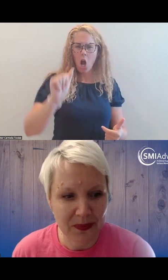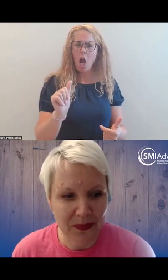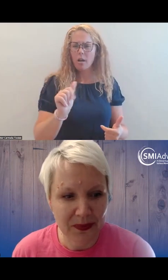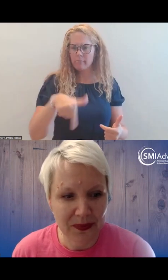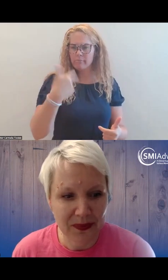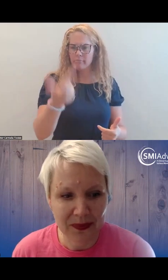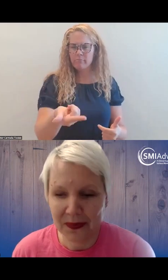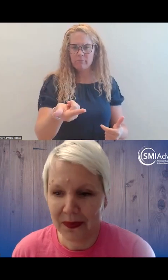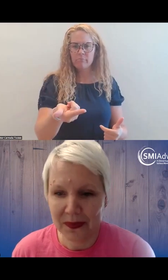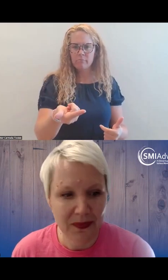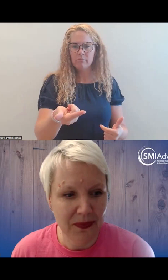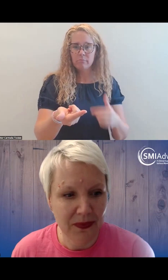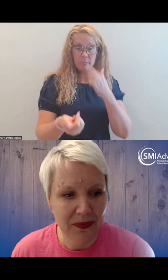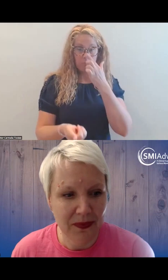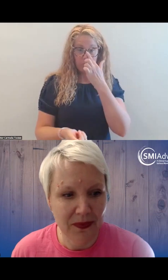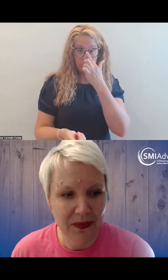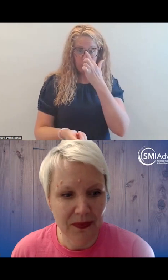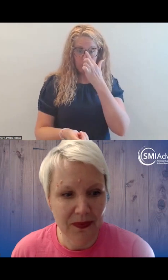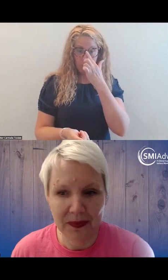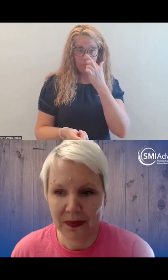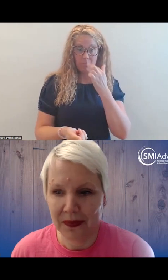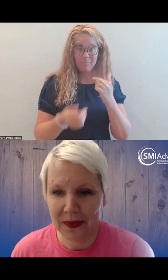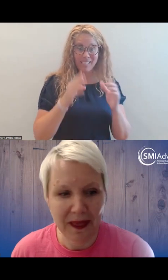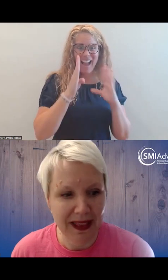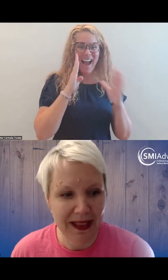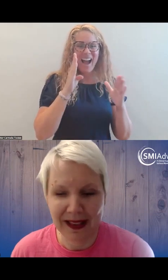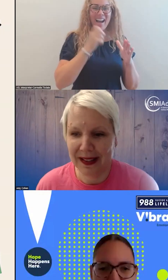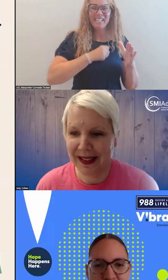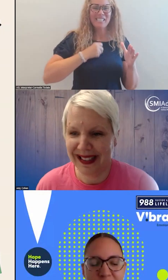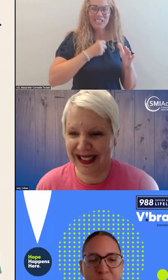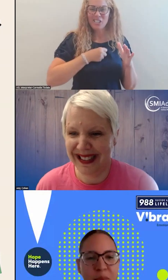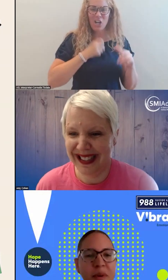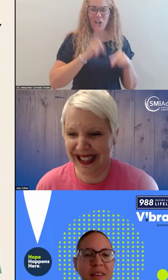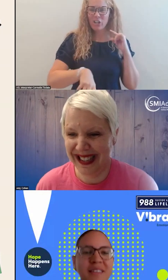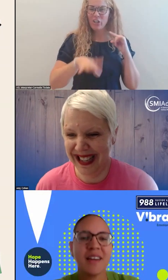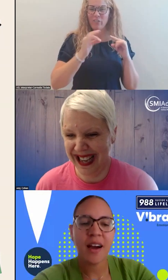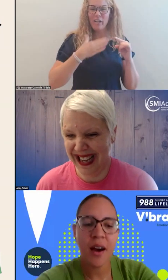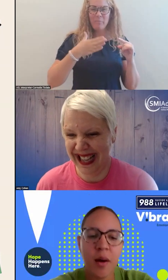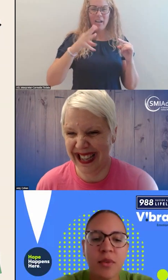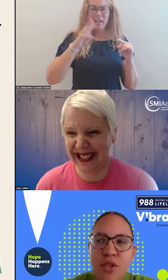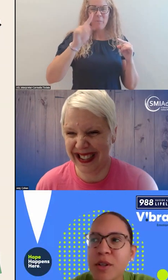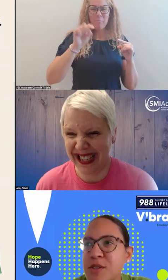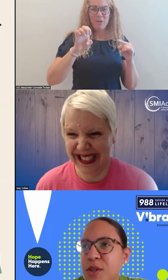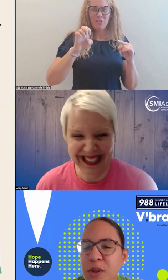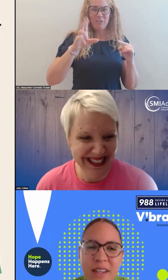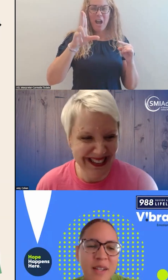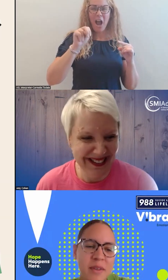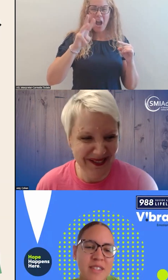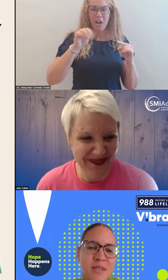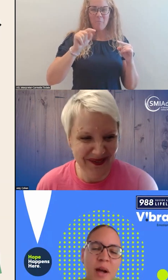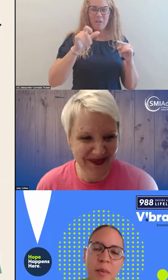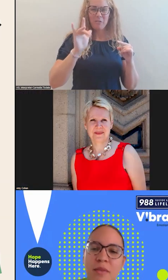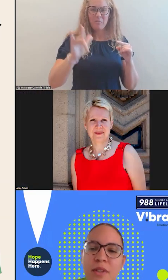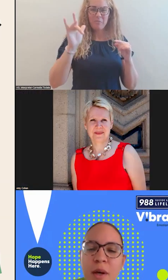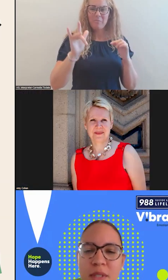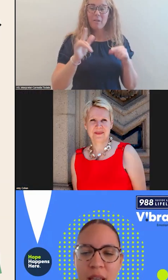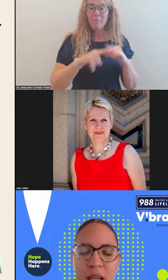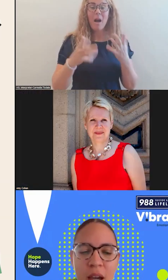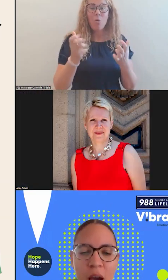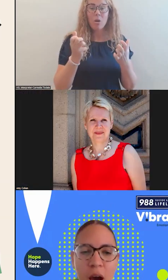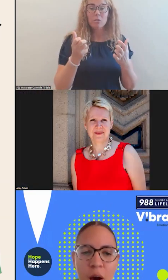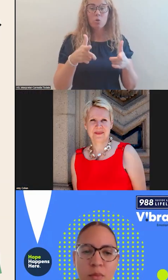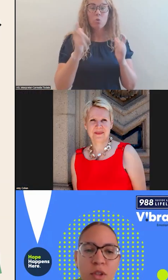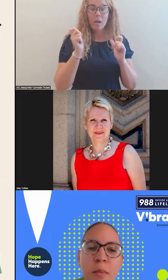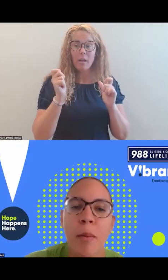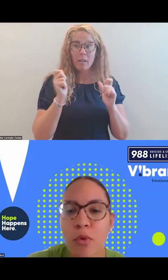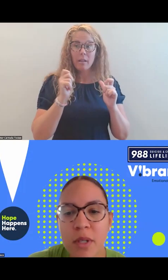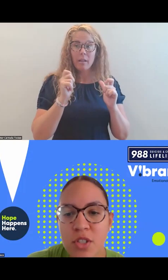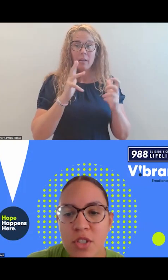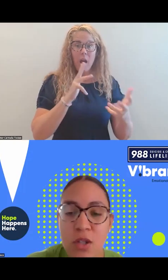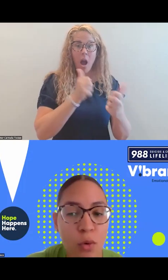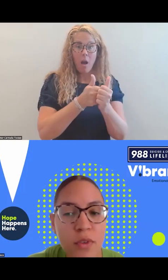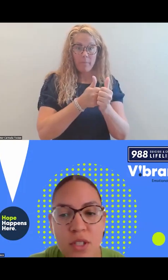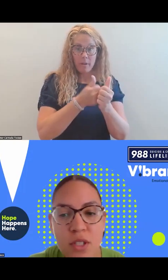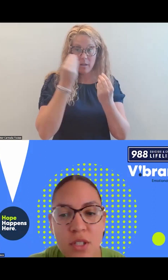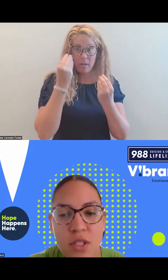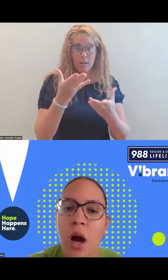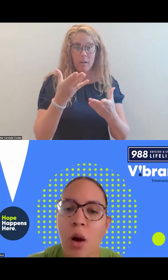HI, I WANTED TO GIVE A QUICK UPDATE. HOPEFULLY THE MAP WILL CHANGE SOON.